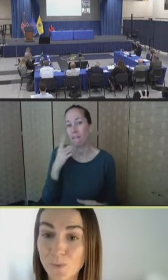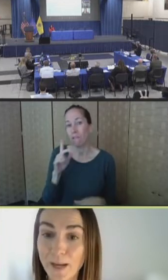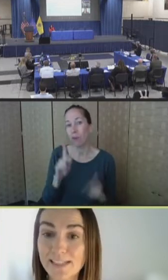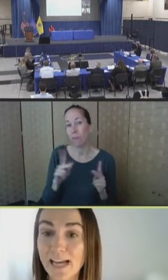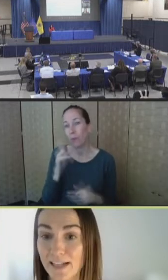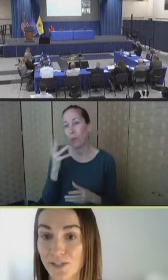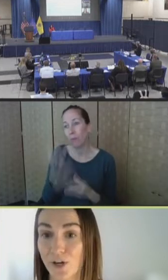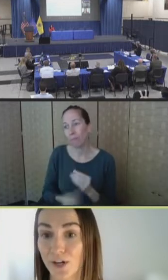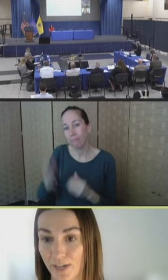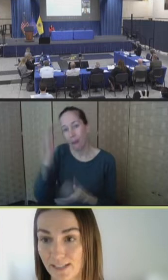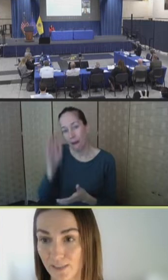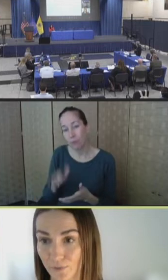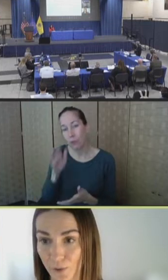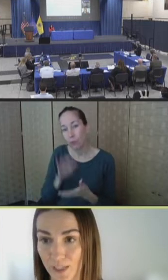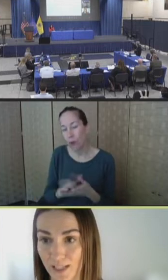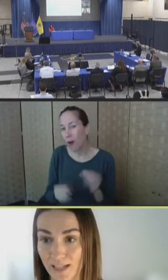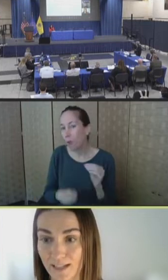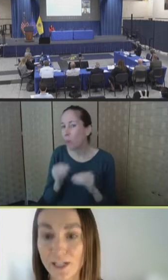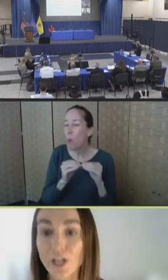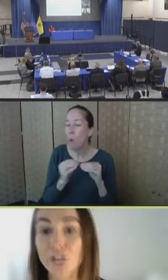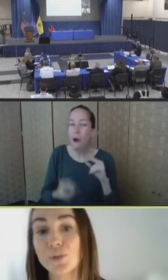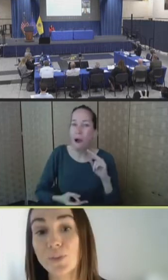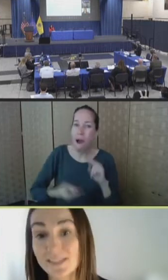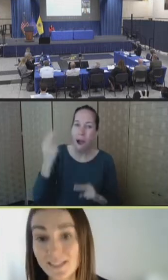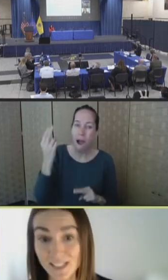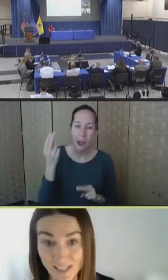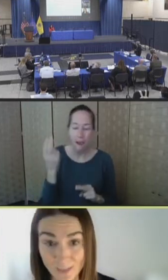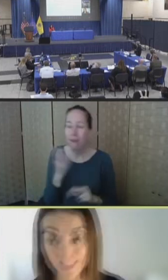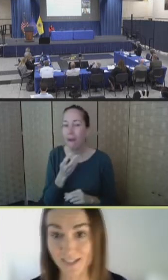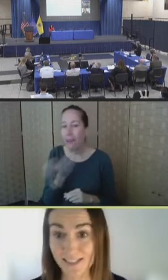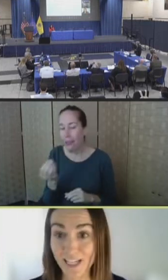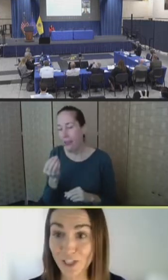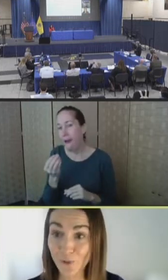expect, as are rates of loneliness. So, this gives us some sense that, you know,